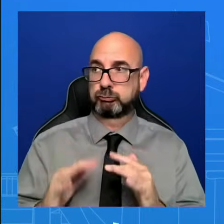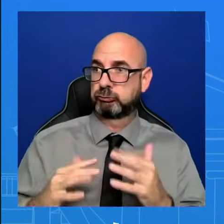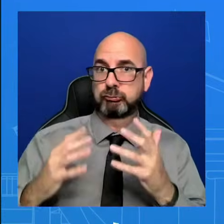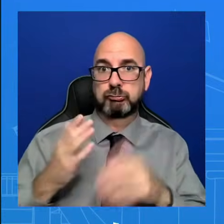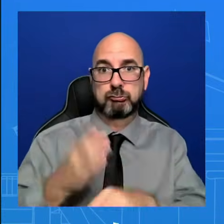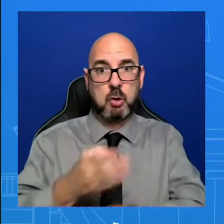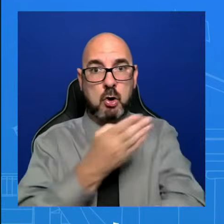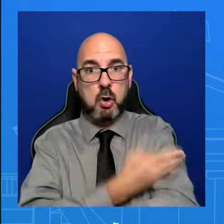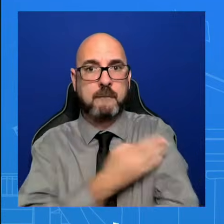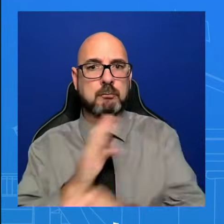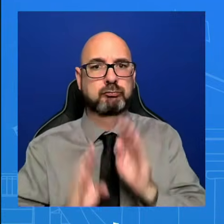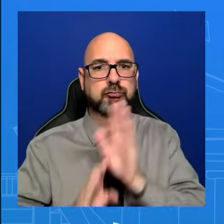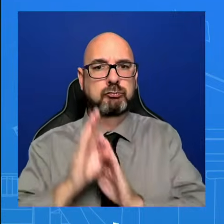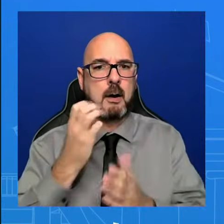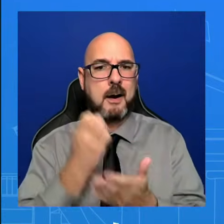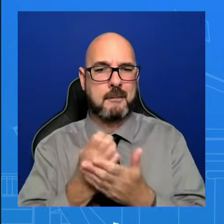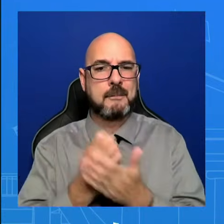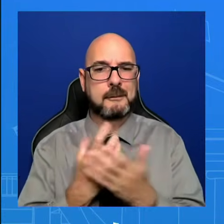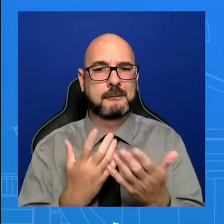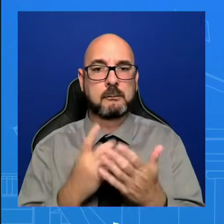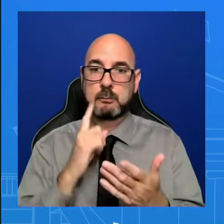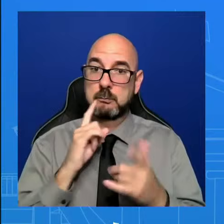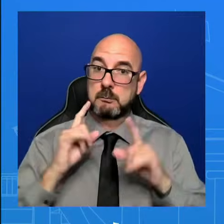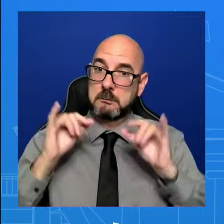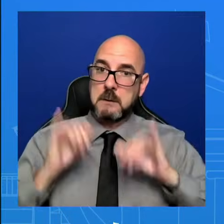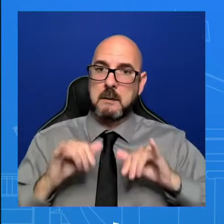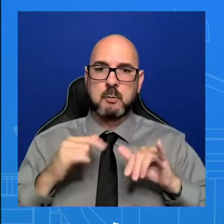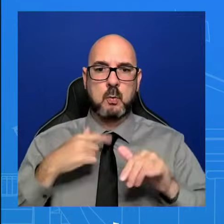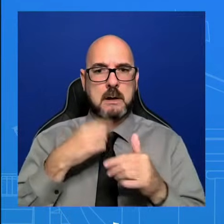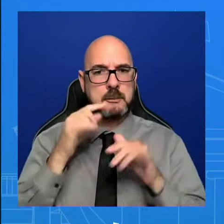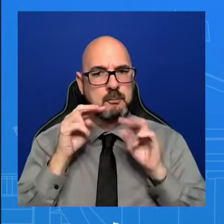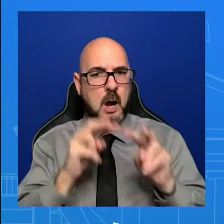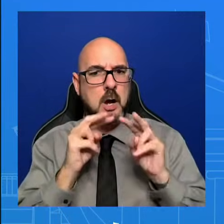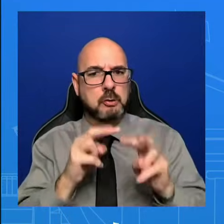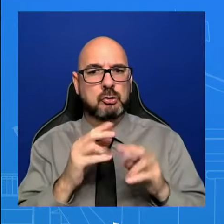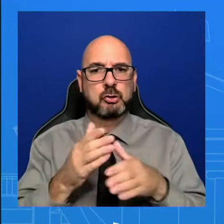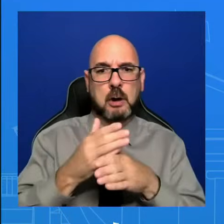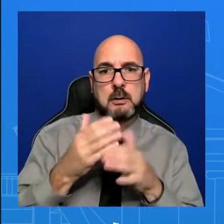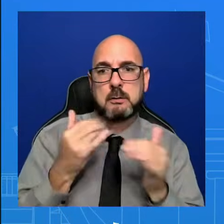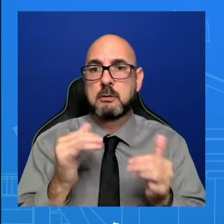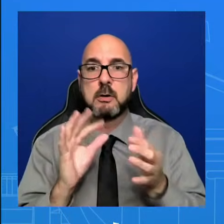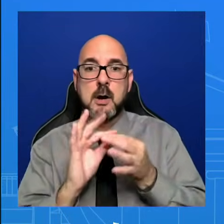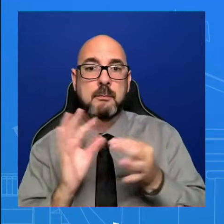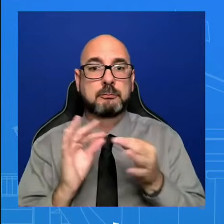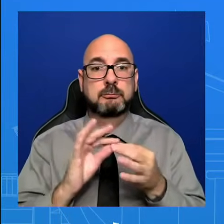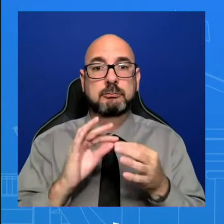I don't have anything to share on -- on the question of inflation. We're -- obviously, we're going to continue to closely monitor.